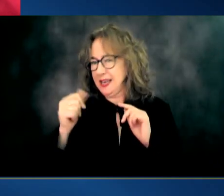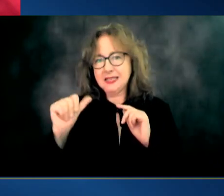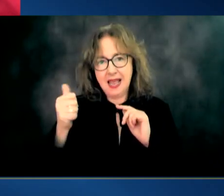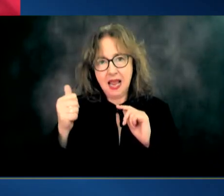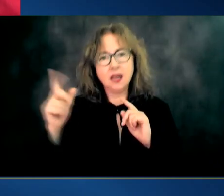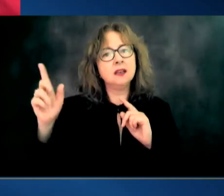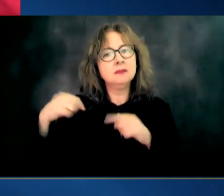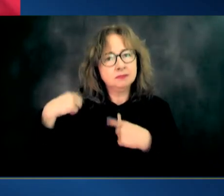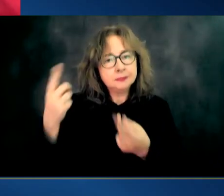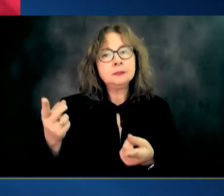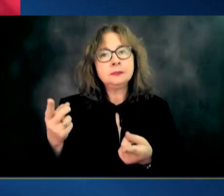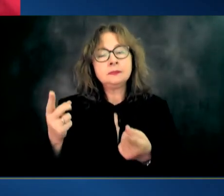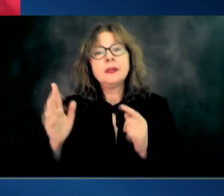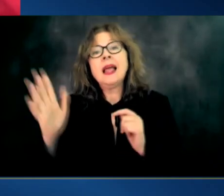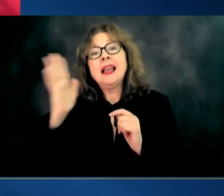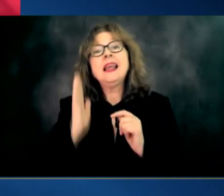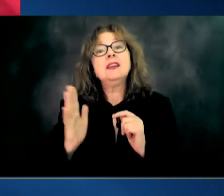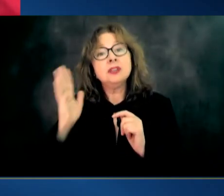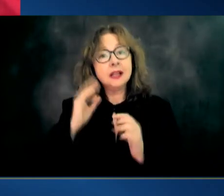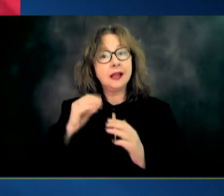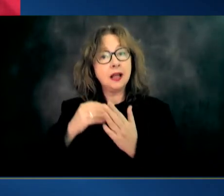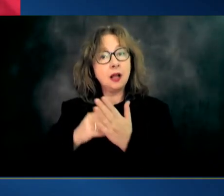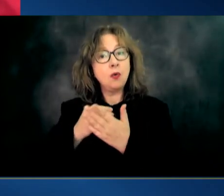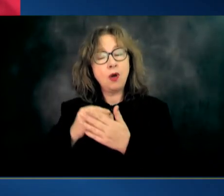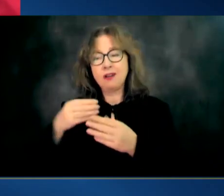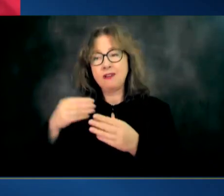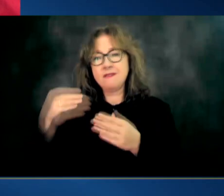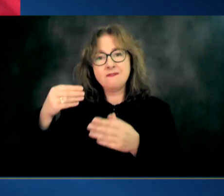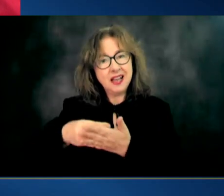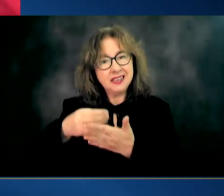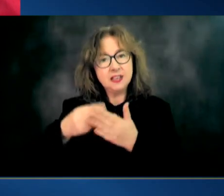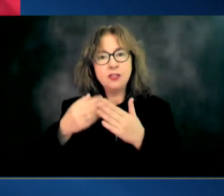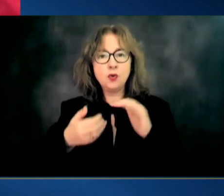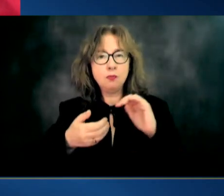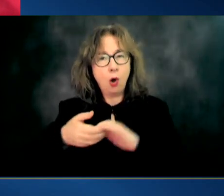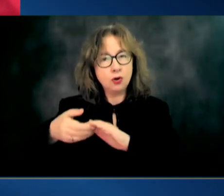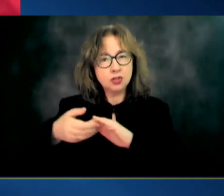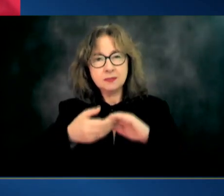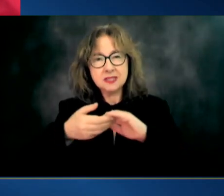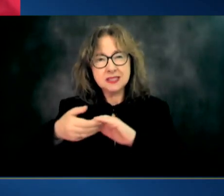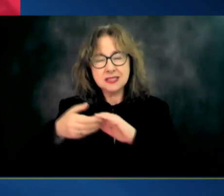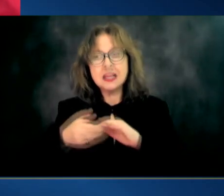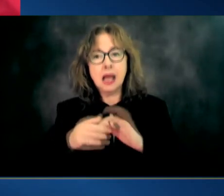the work was all funded through partnerships. And after early successes laying the foundation for